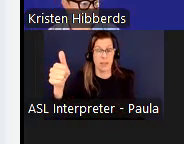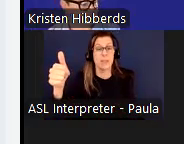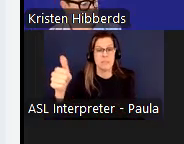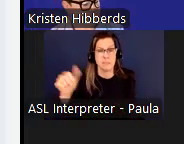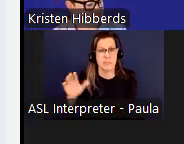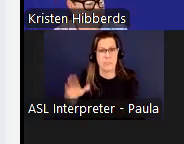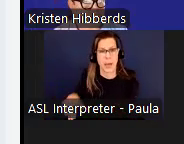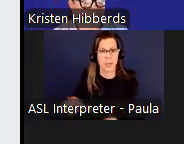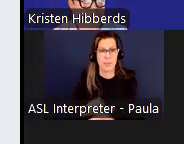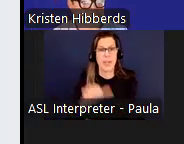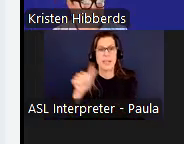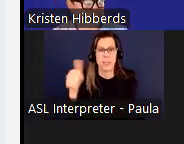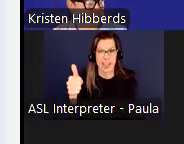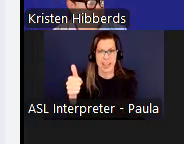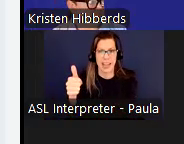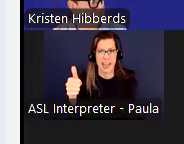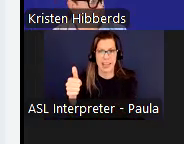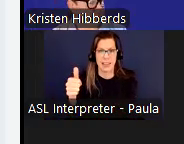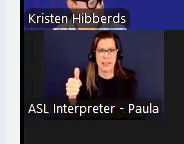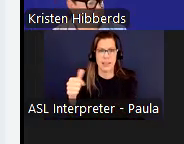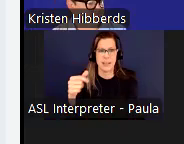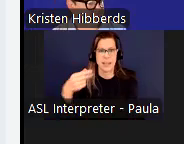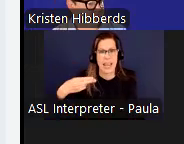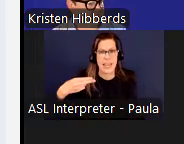of page 10, Little H and it's talking about the